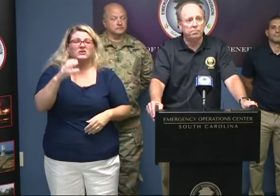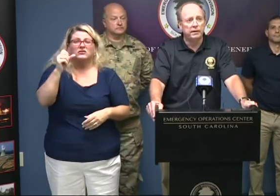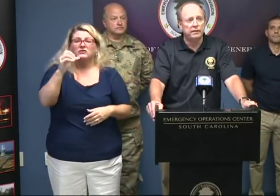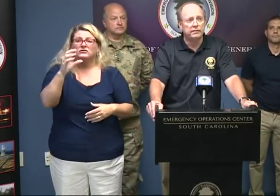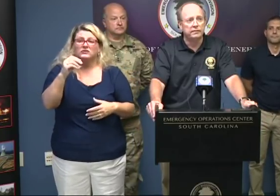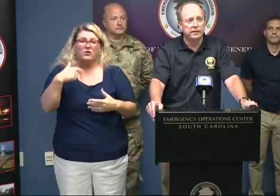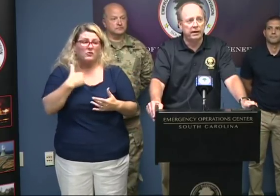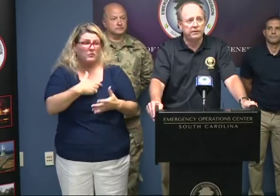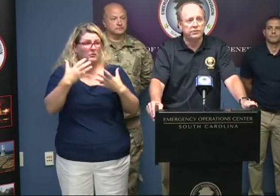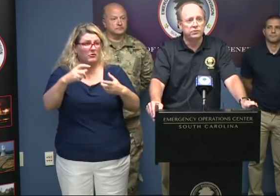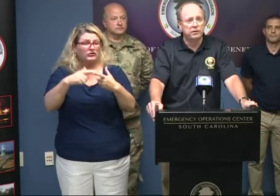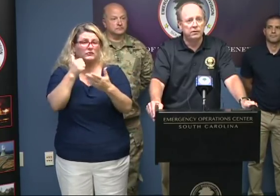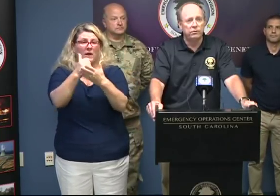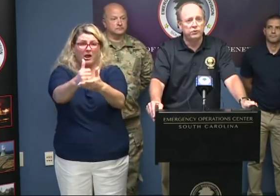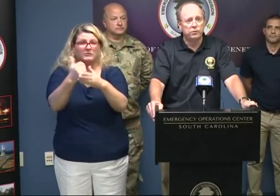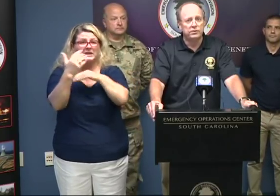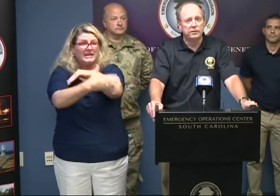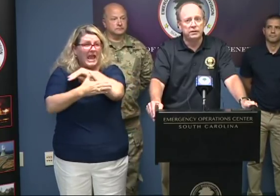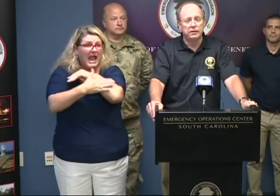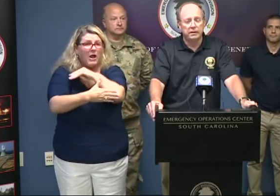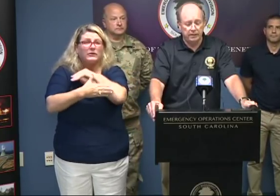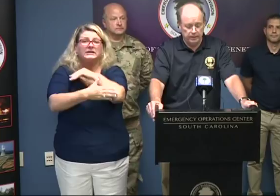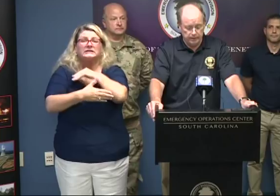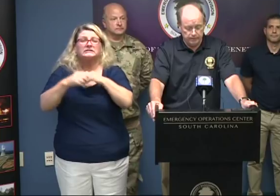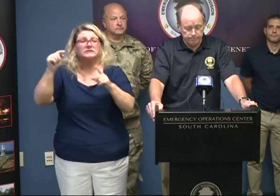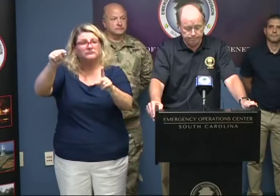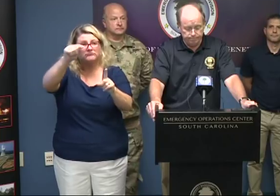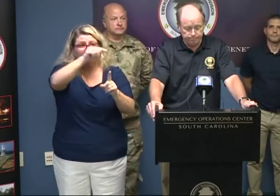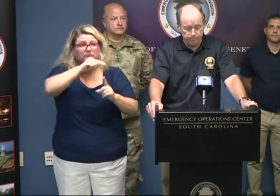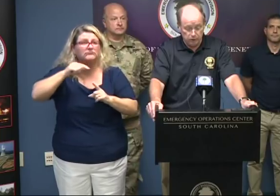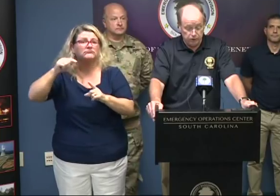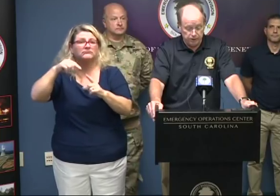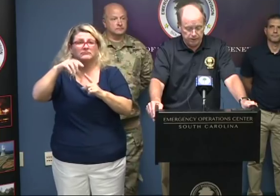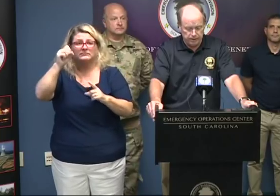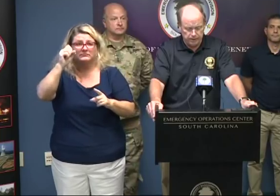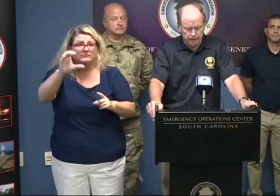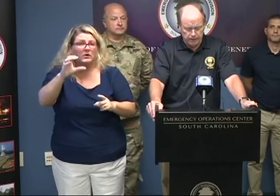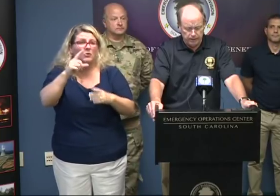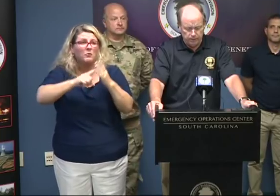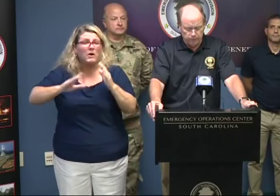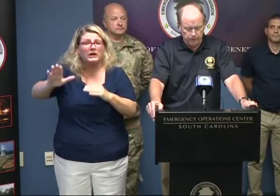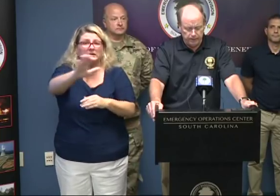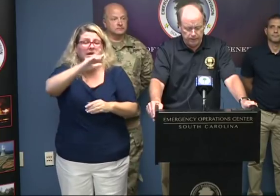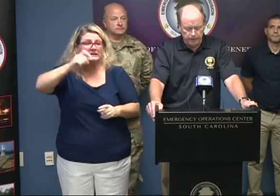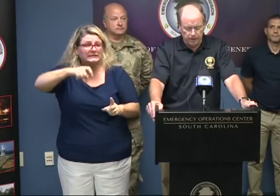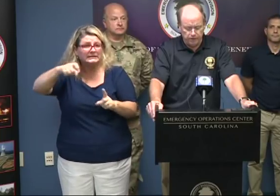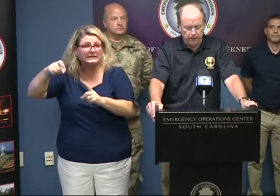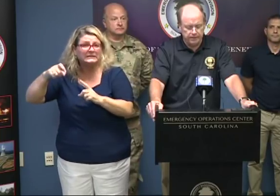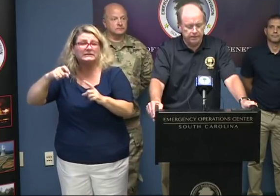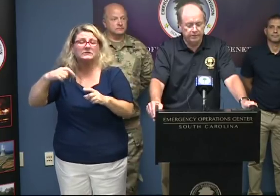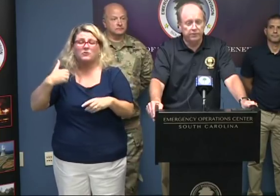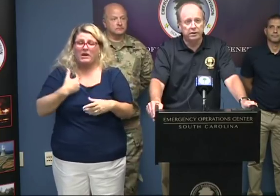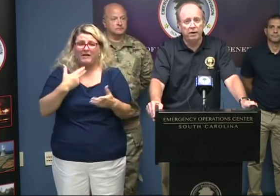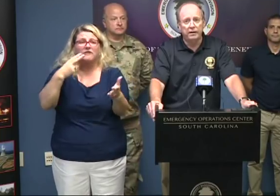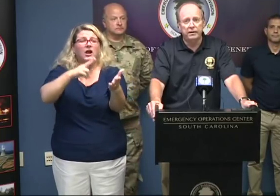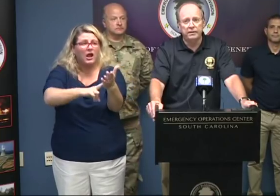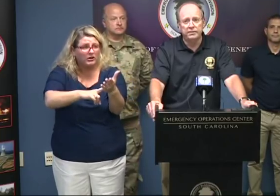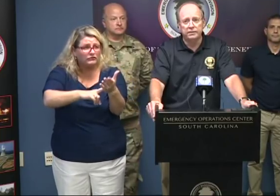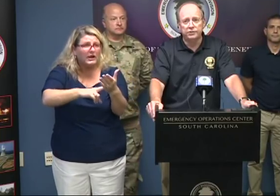helping out the county's resource logistics. And we've got our contracts for commodities,